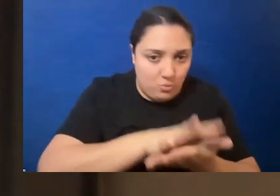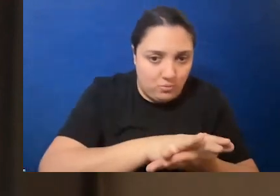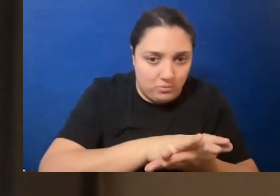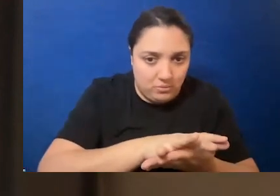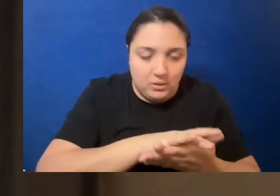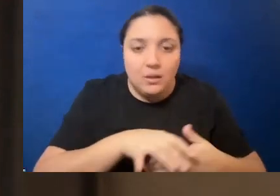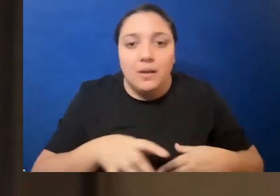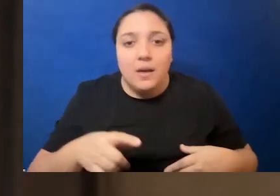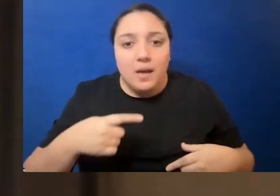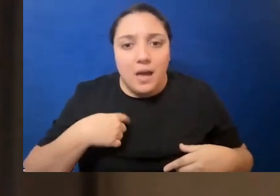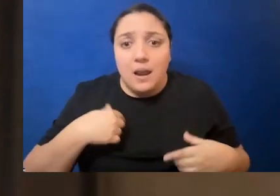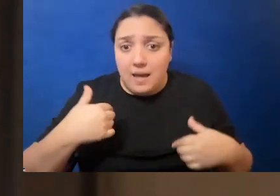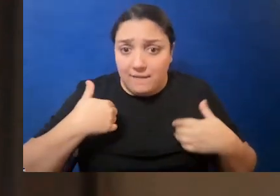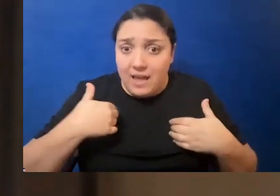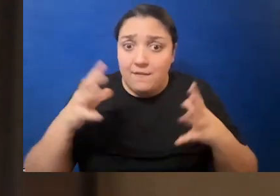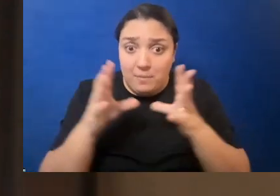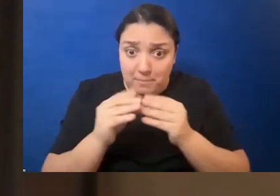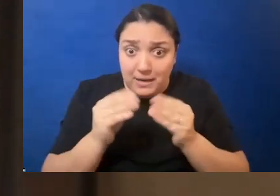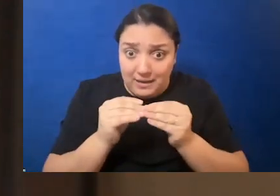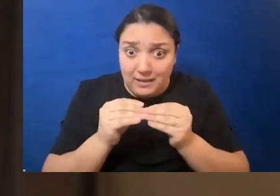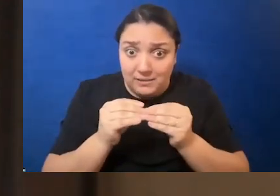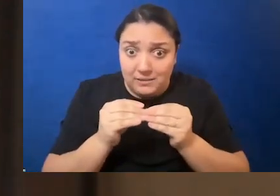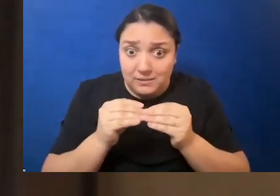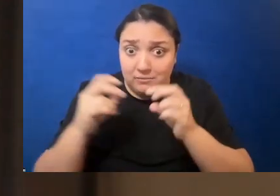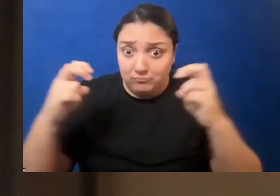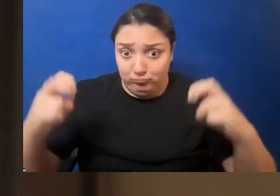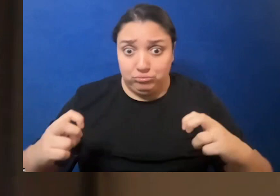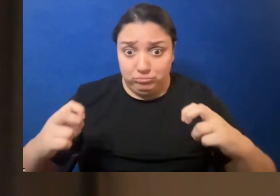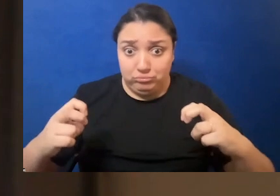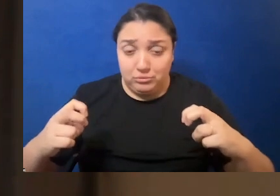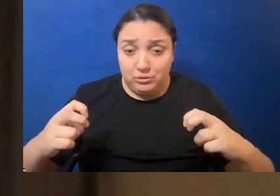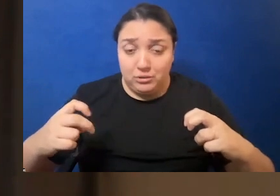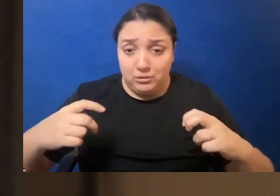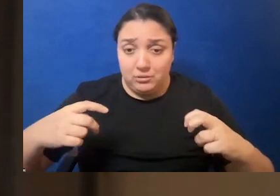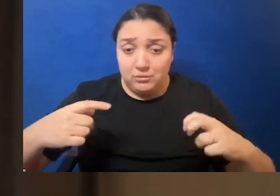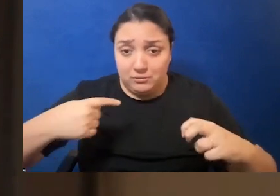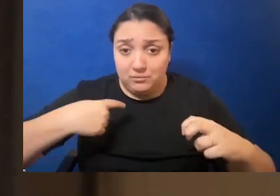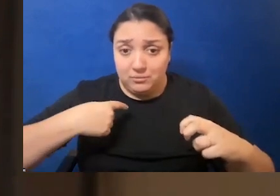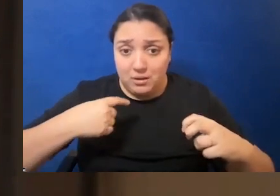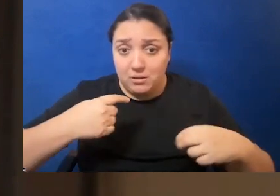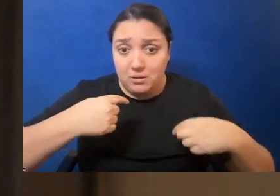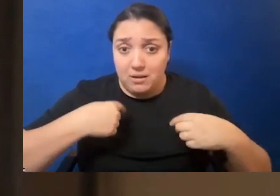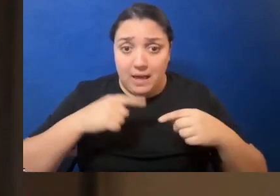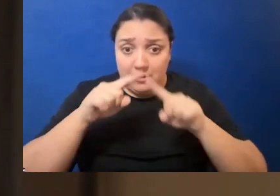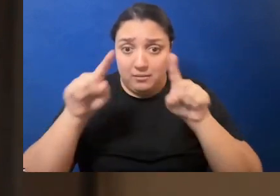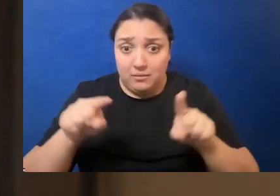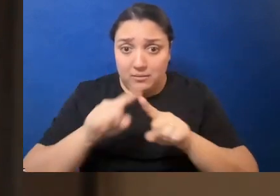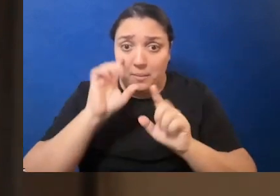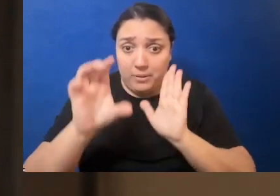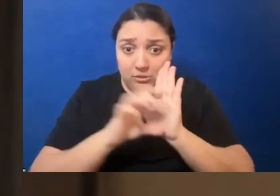PARENTS AND THE SCHOOL. I HAVE HAD MEETINGS HOLDING UP A PICTURE OF A STUDENTS IN A